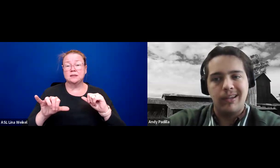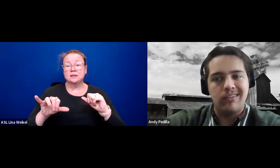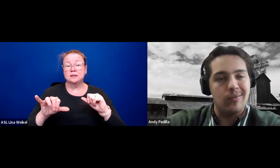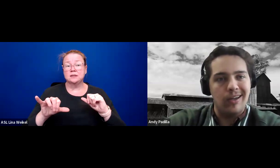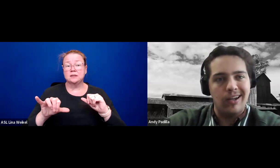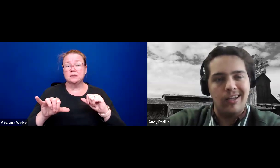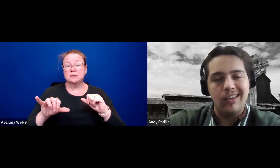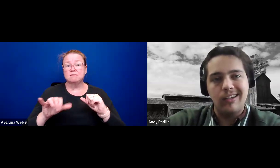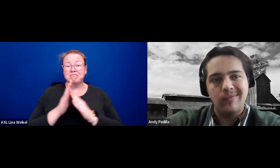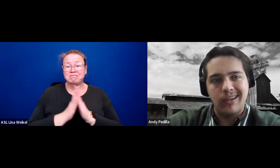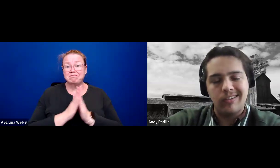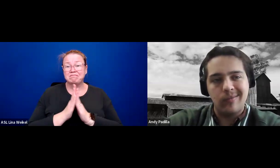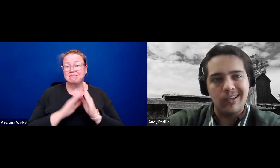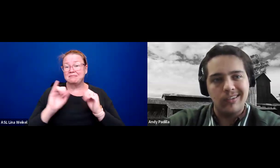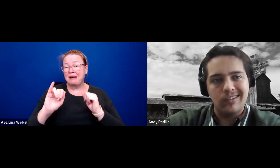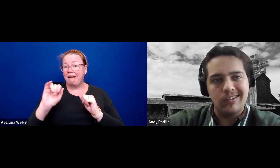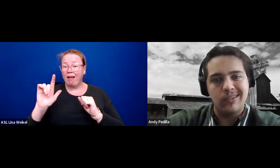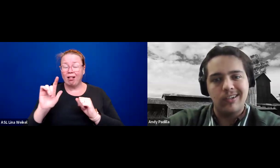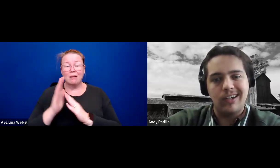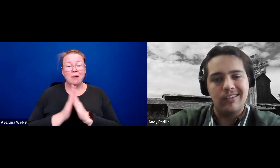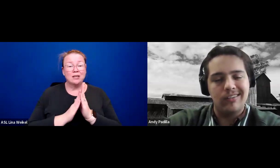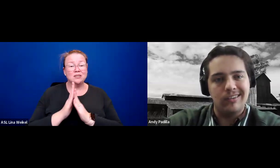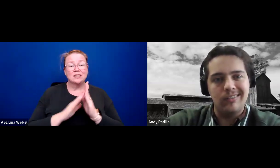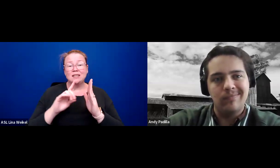Andy Padilla: passionate about Iowa Andy Padilla: passionate about disability, rights and